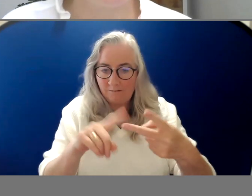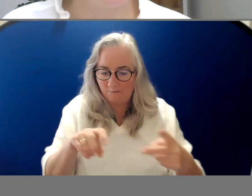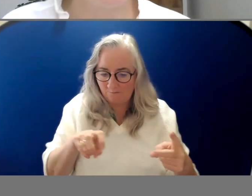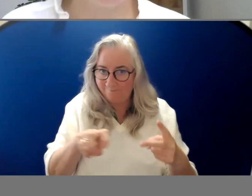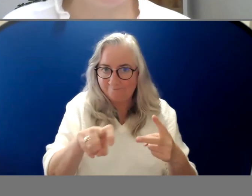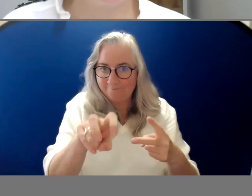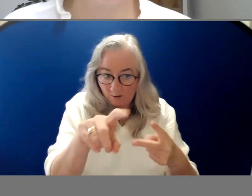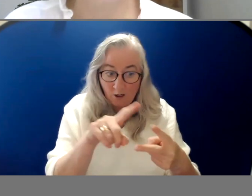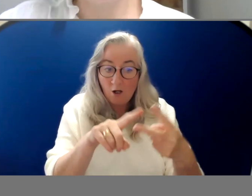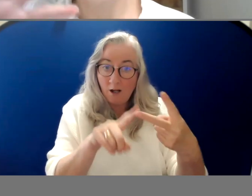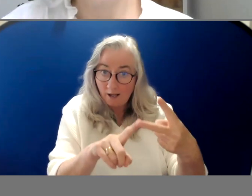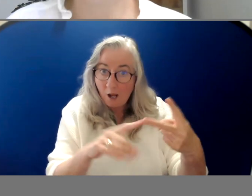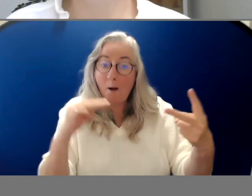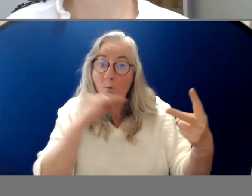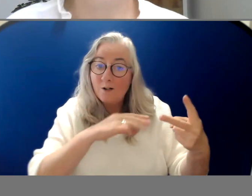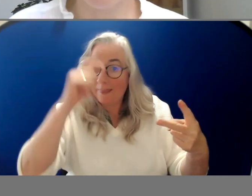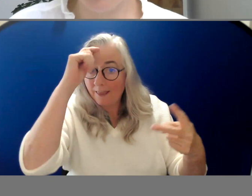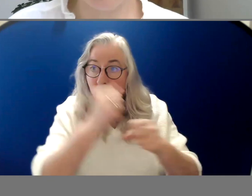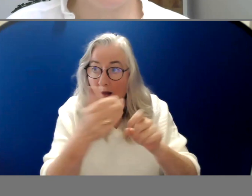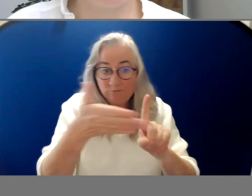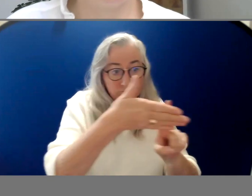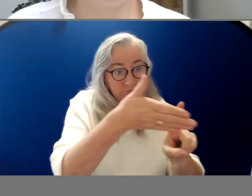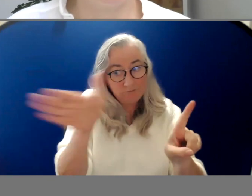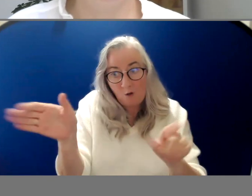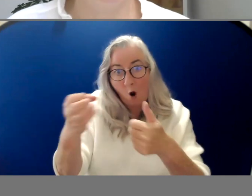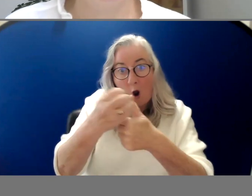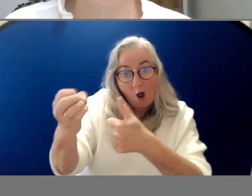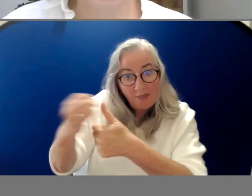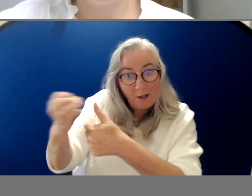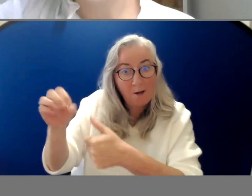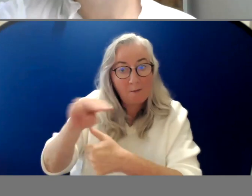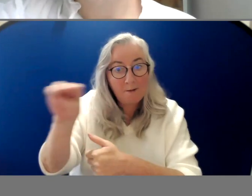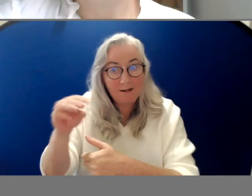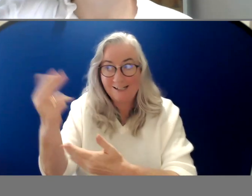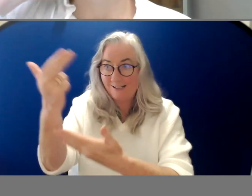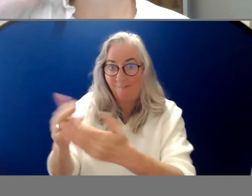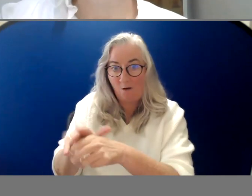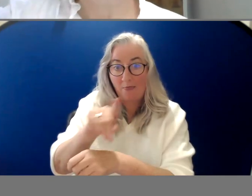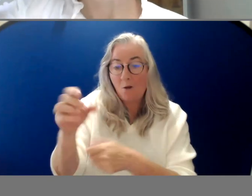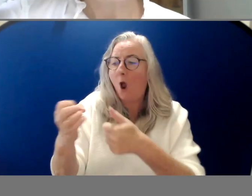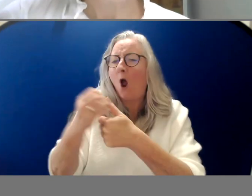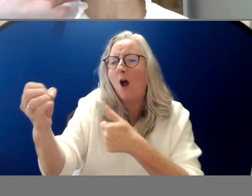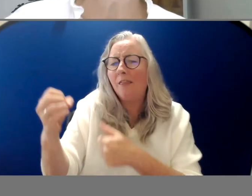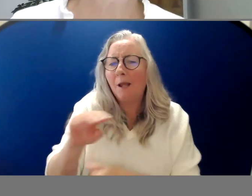to also think about the whole host of other people that we're designing for so other people who could